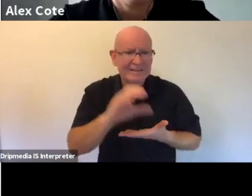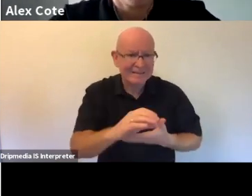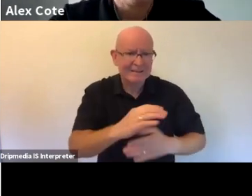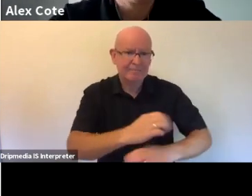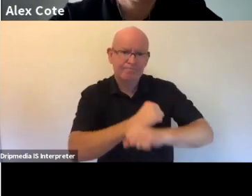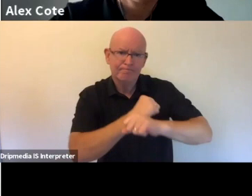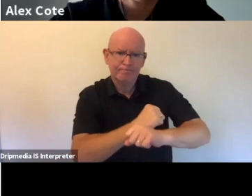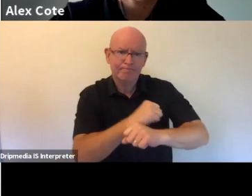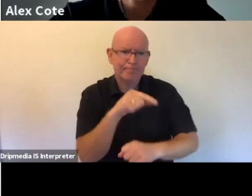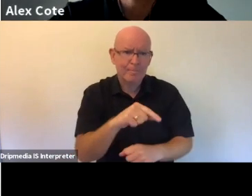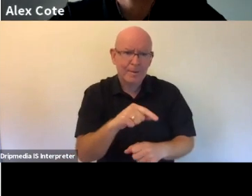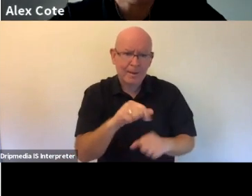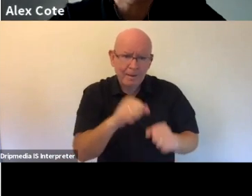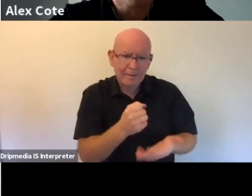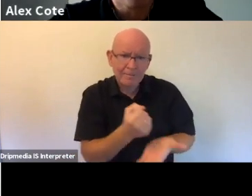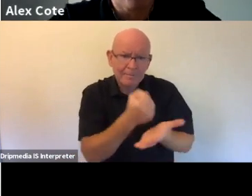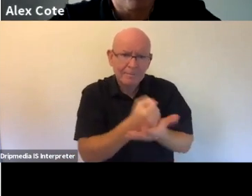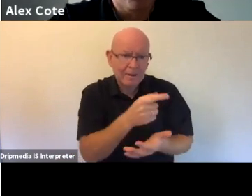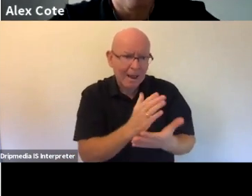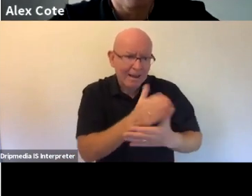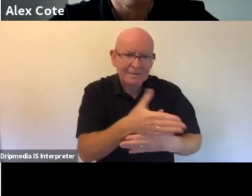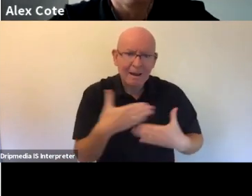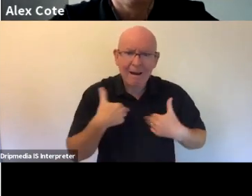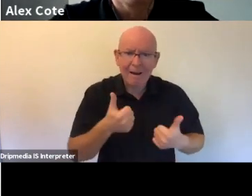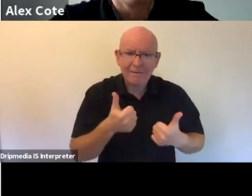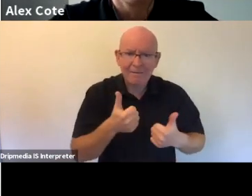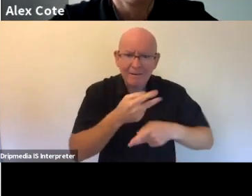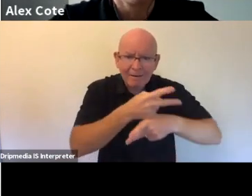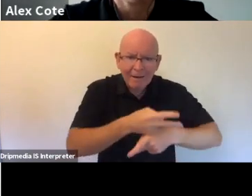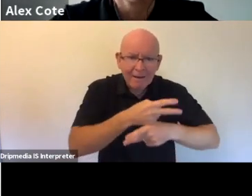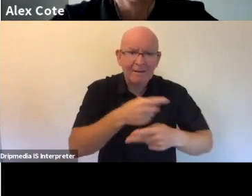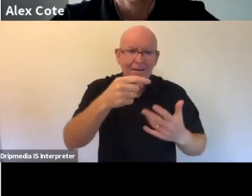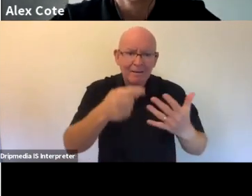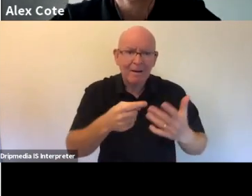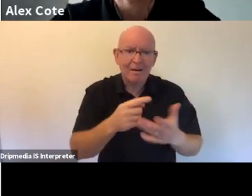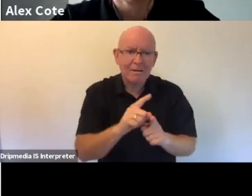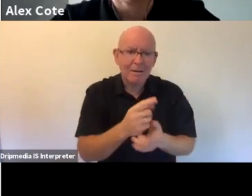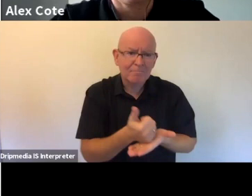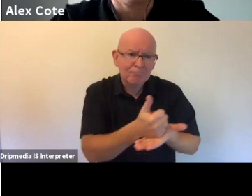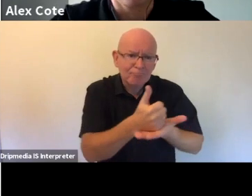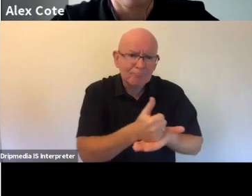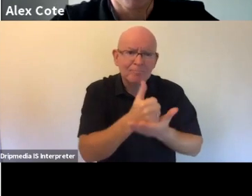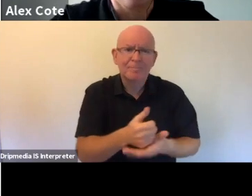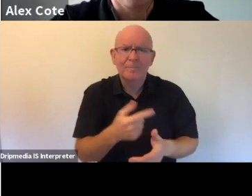We have less than one in five persons with significant disabilities in [unintelligible] that have access to disability benefits.